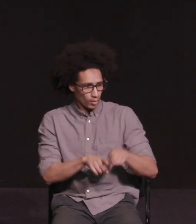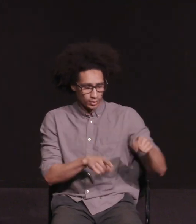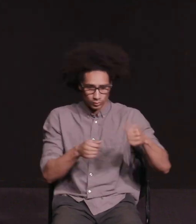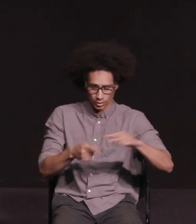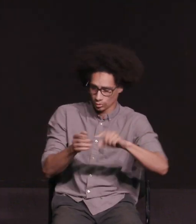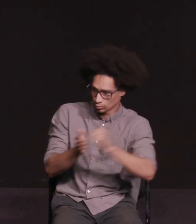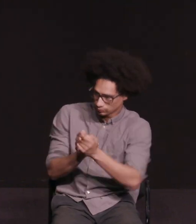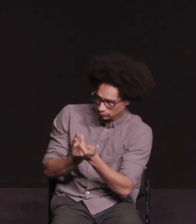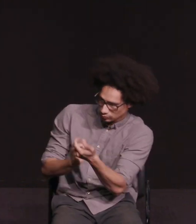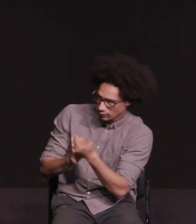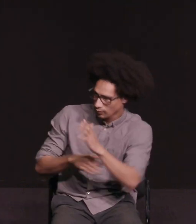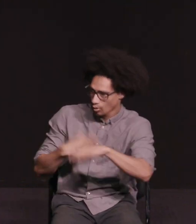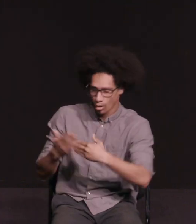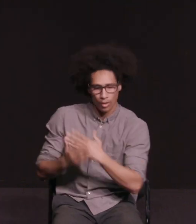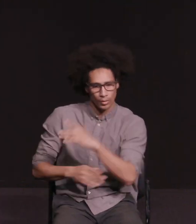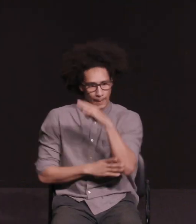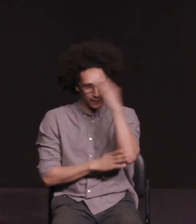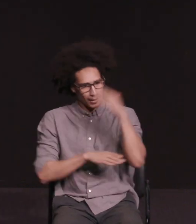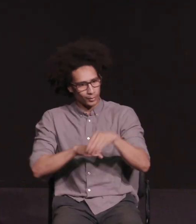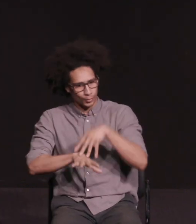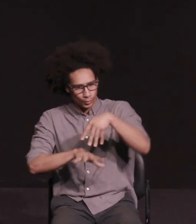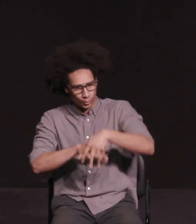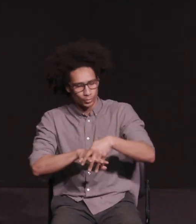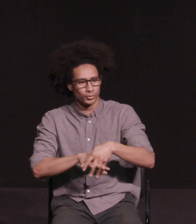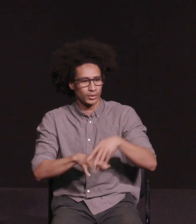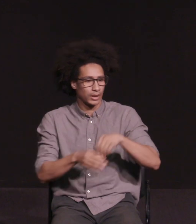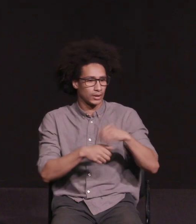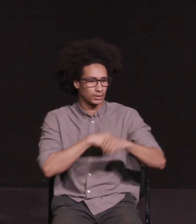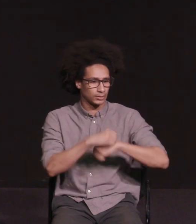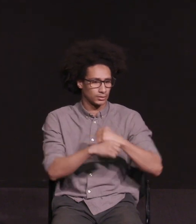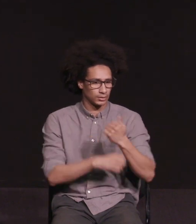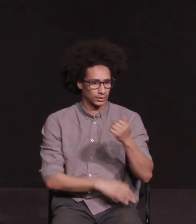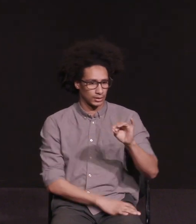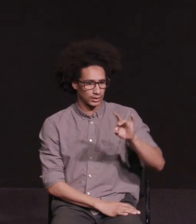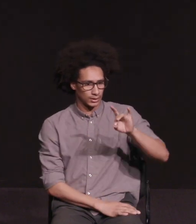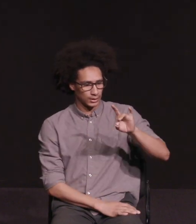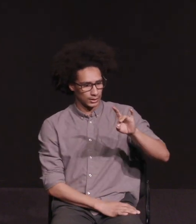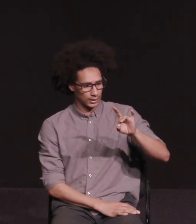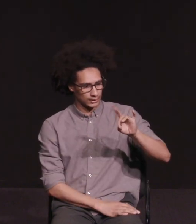In 1887, Amelia E. Johnson, the wife of a Baltimore minister,